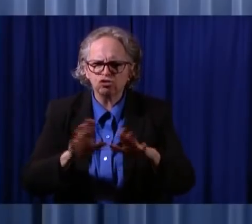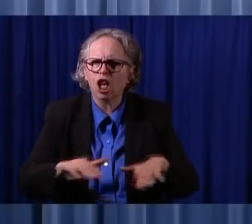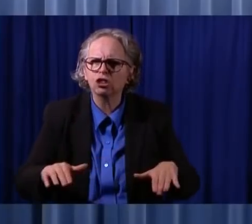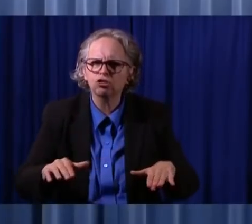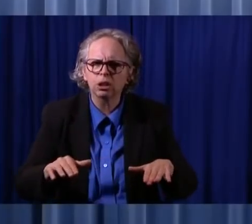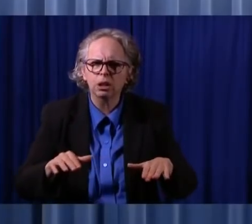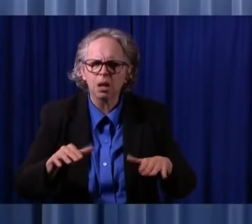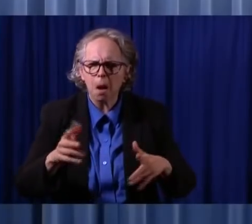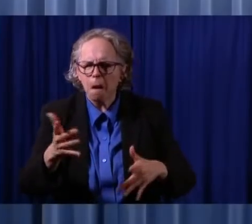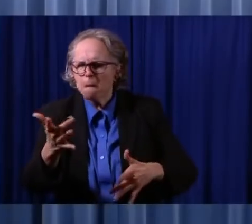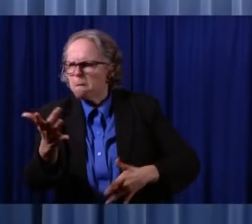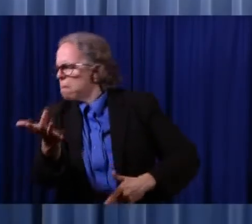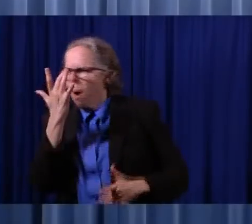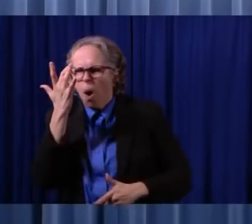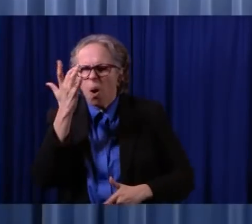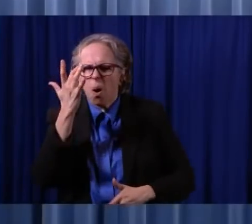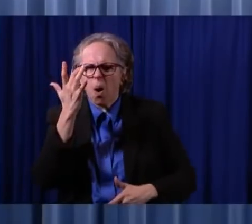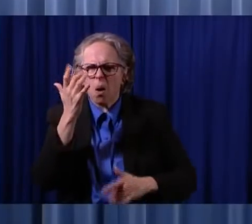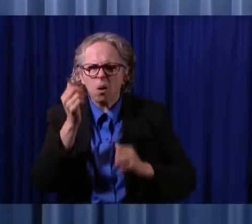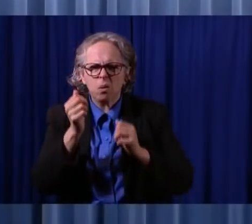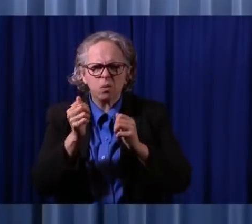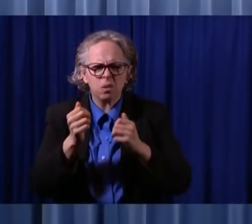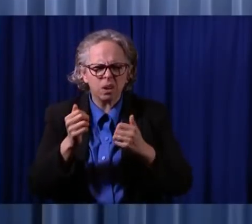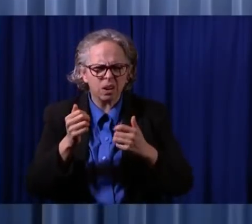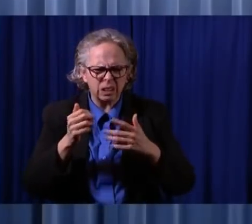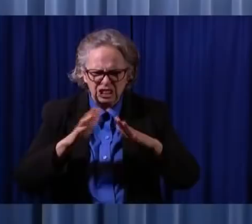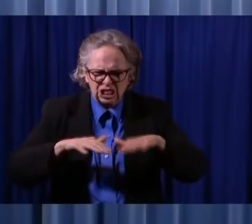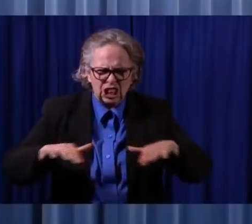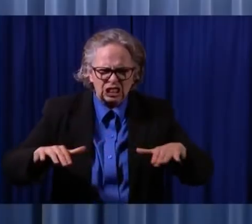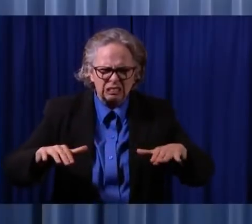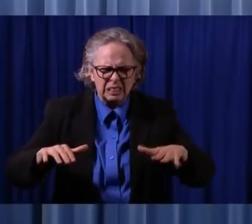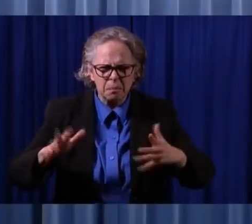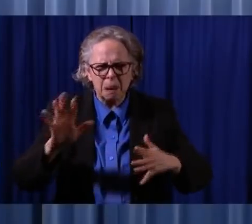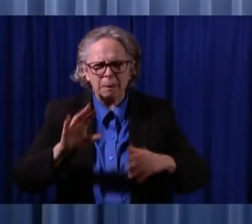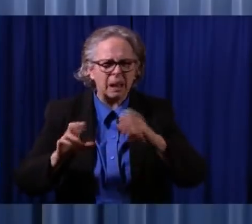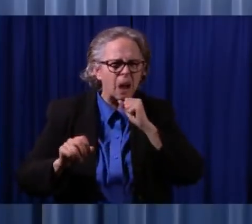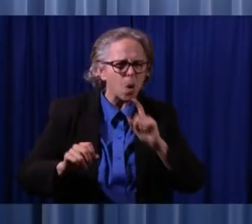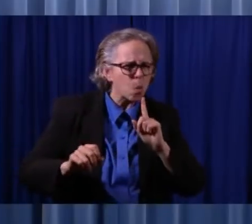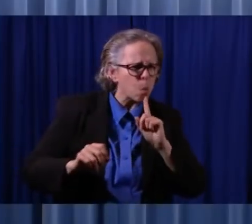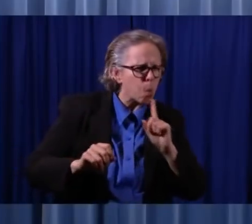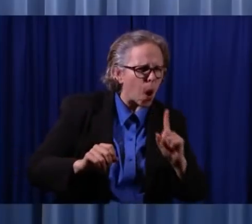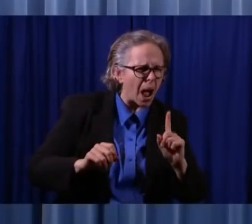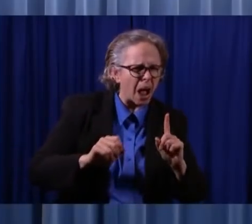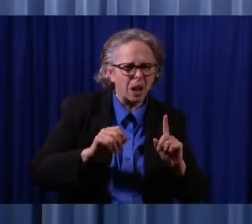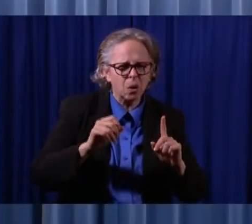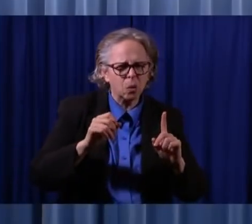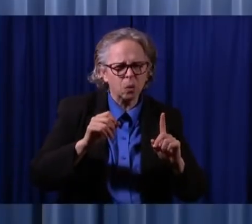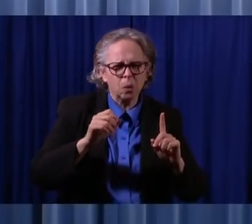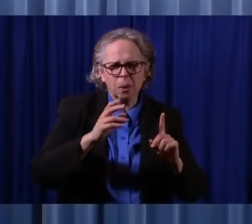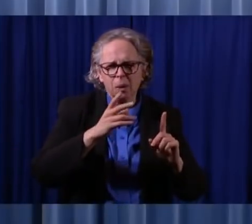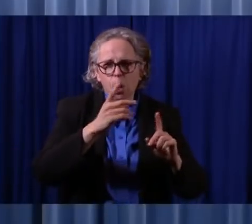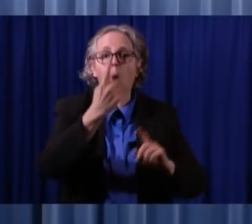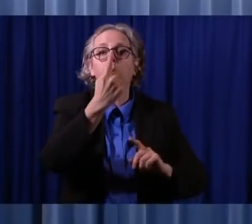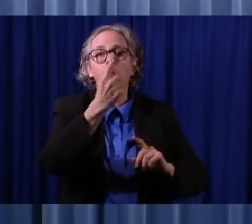AS WE HAVE TALKED ABOUT, VERY SMALL NUMBER OF CHILDREN HAVE BEEN VERY SICK, TYPICALLY ONLY